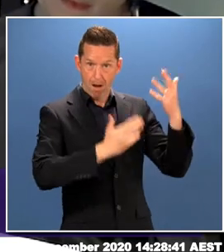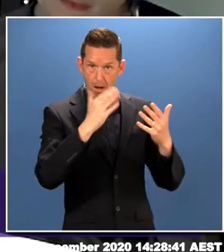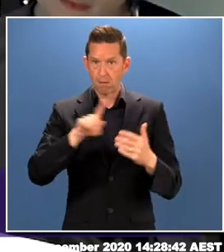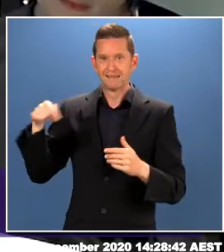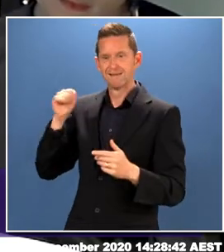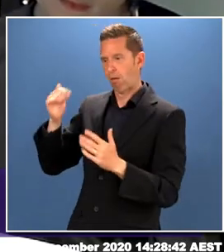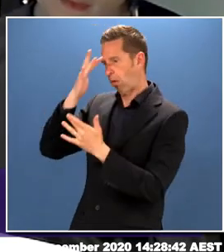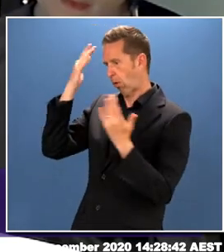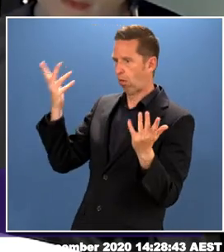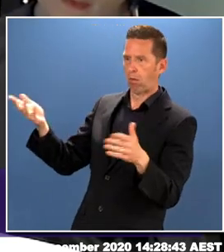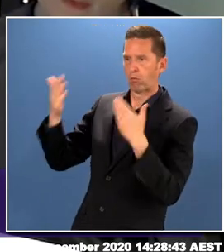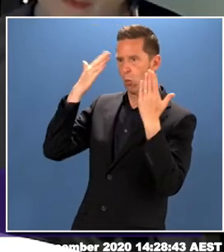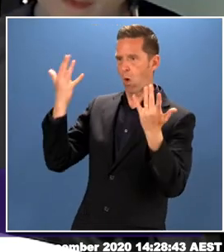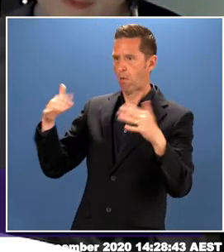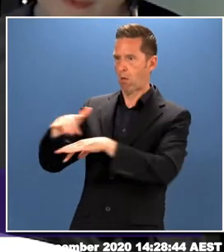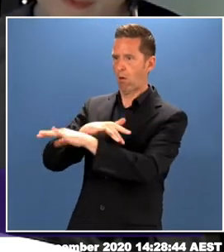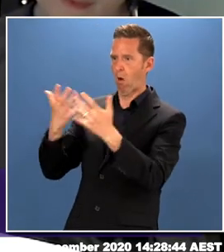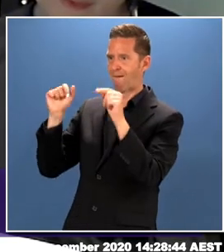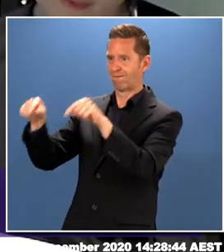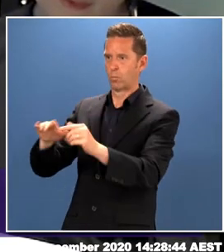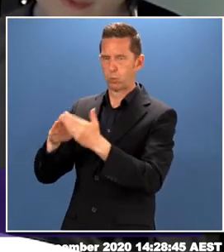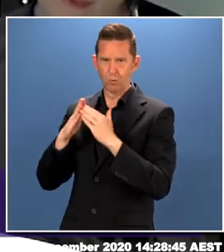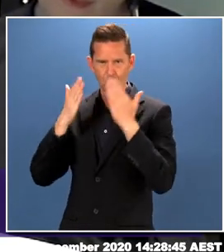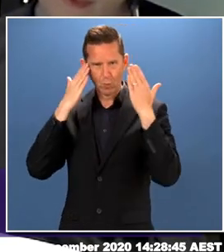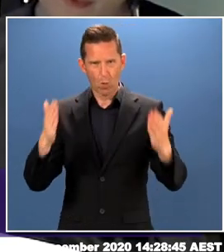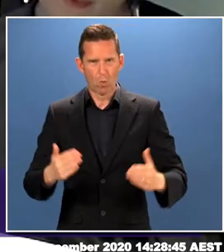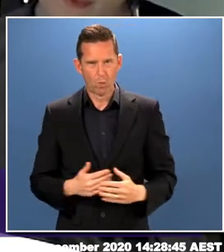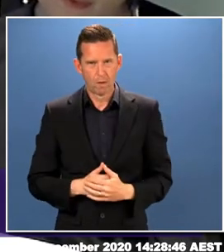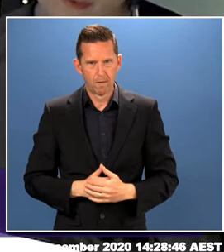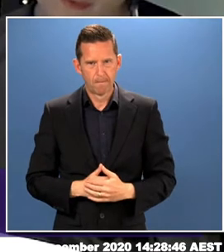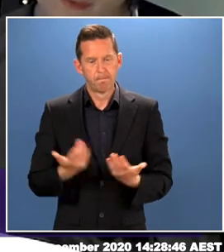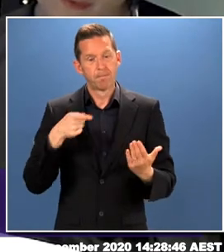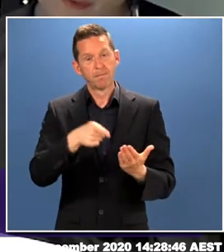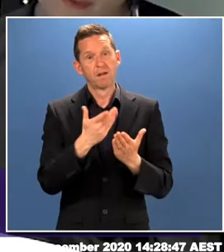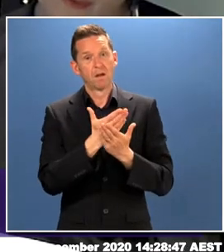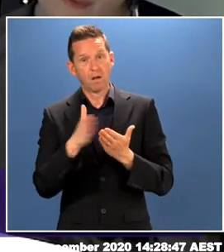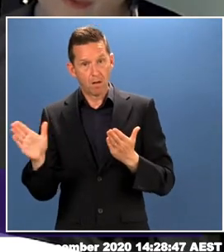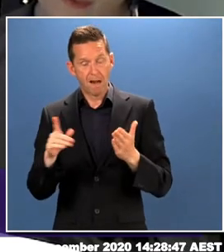evidence-based policy, this exclusion of LGBTI people with disability can